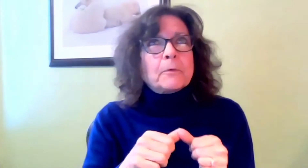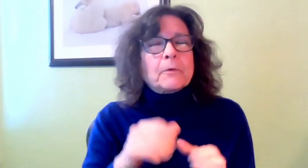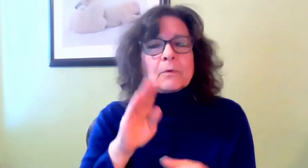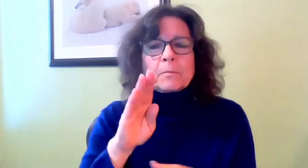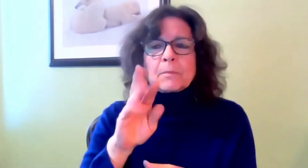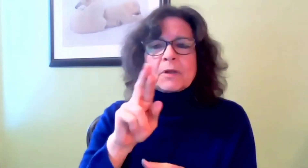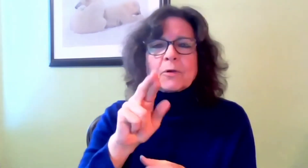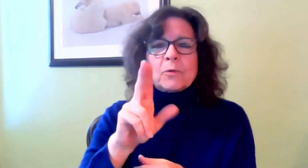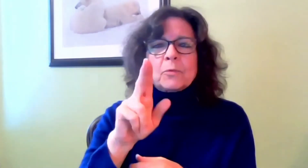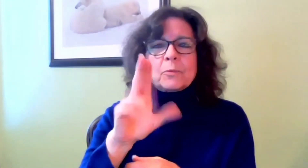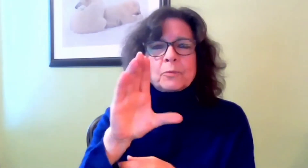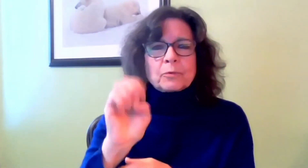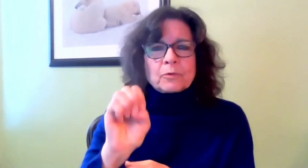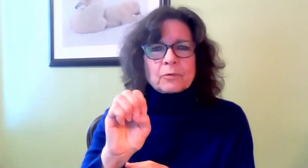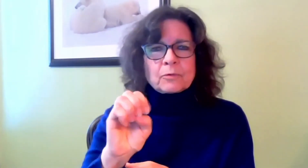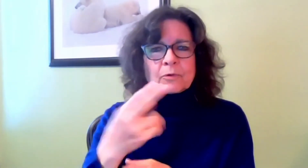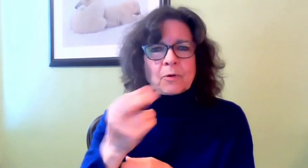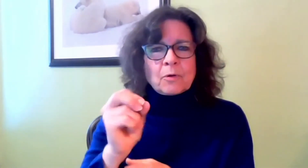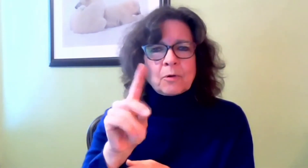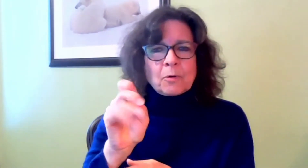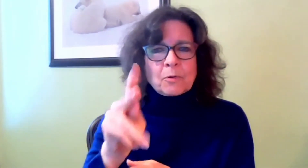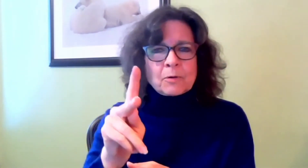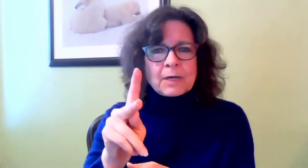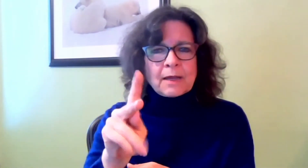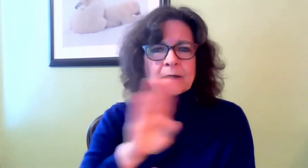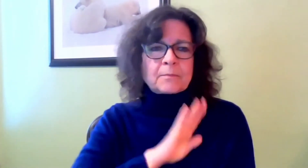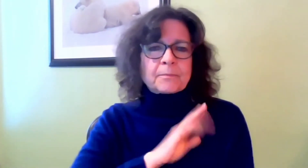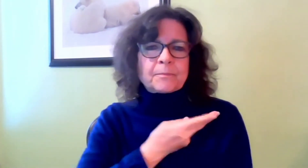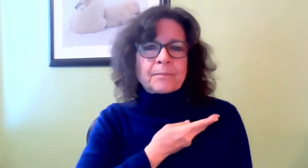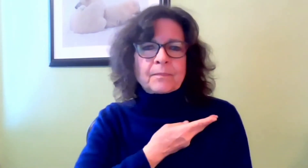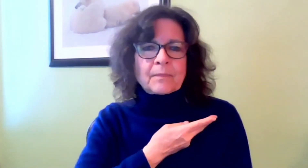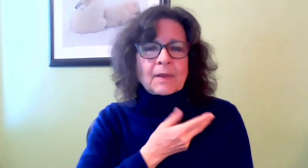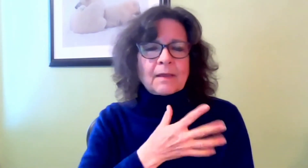I believe I remember Bruce Hodek and Alice Labarre